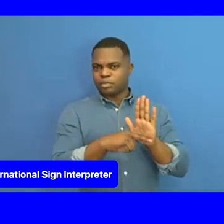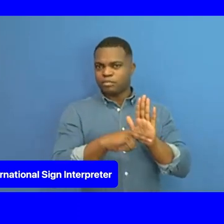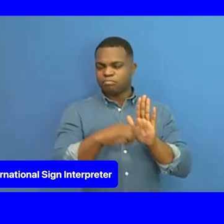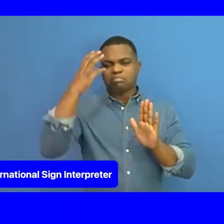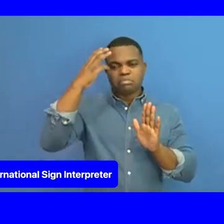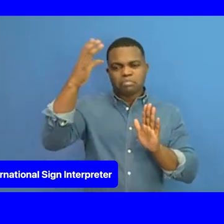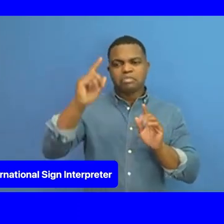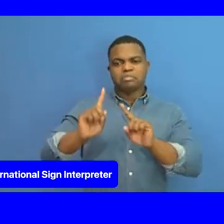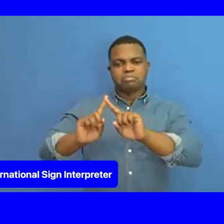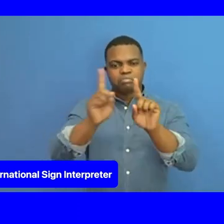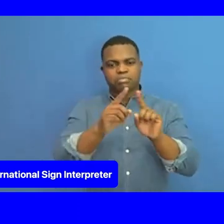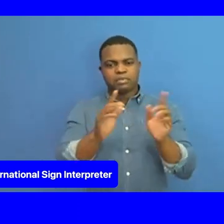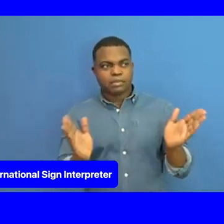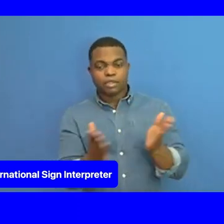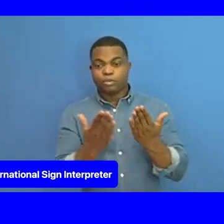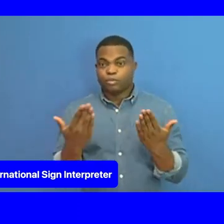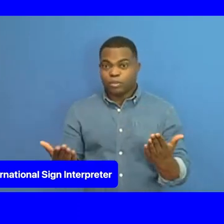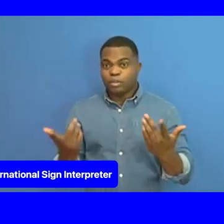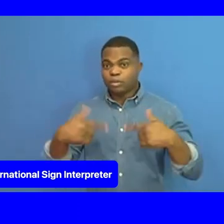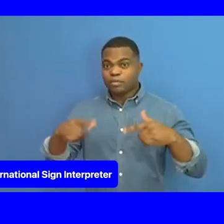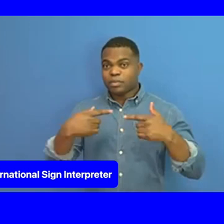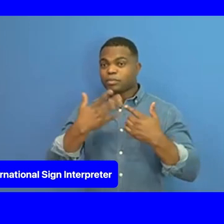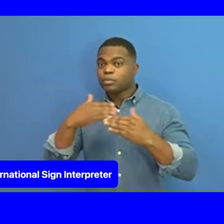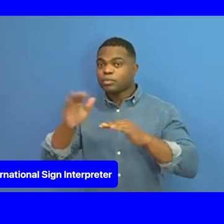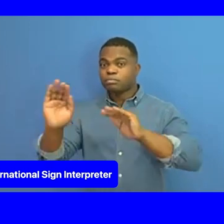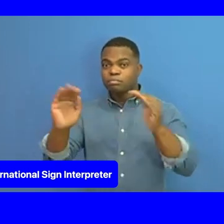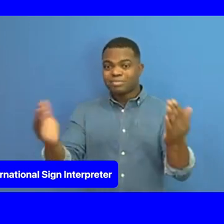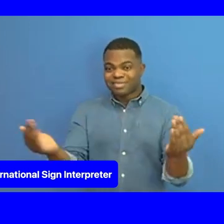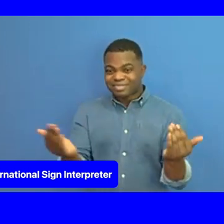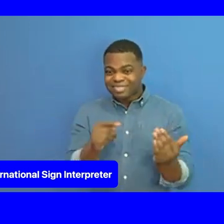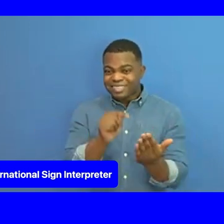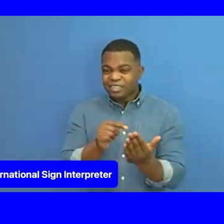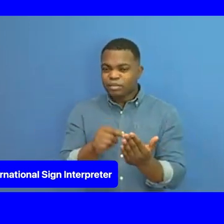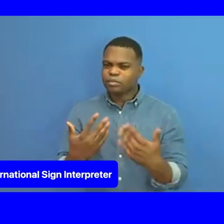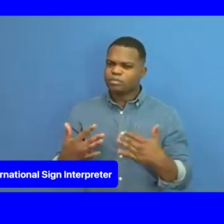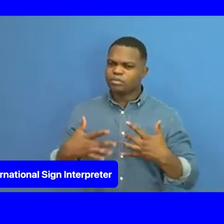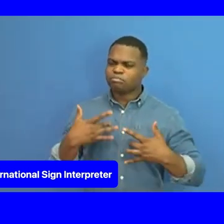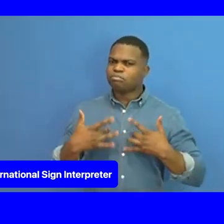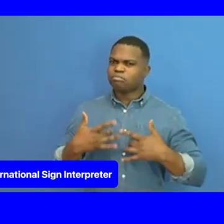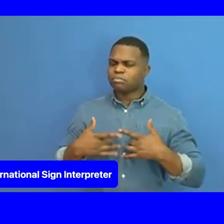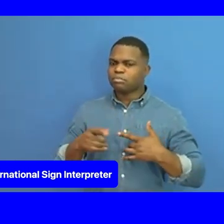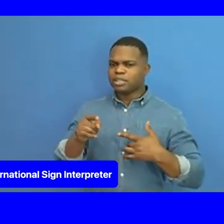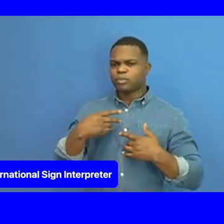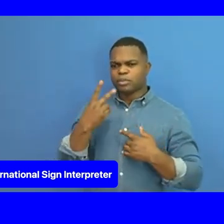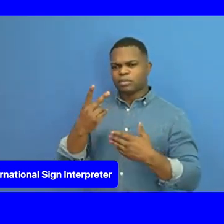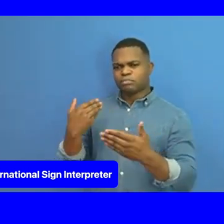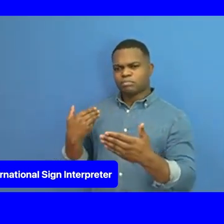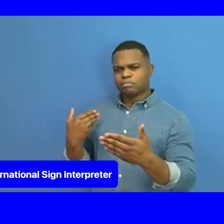and producing companies as as well and to see them back in Perform Europe and in the projects in the next years.